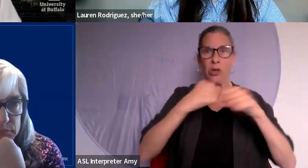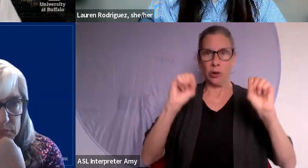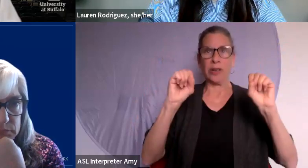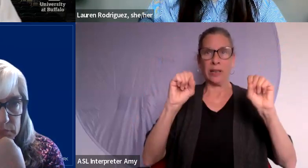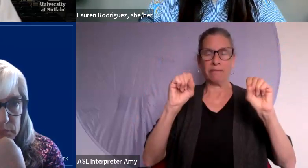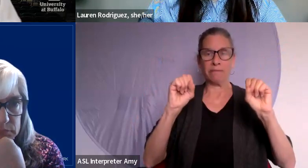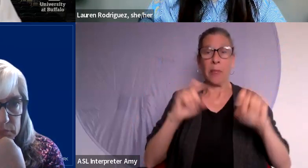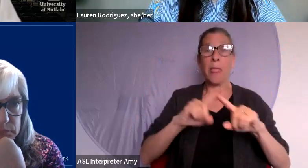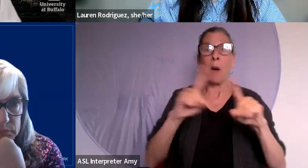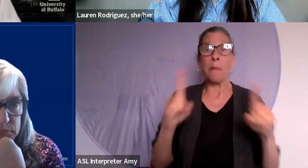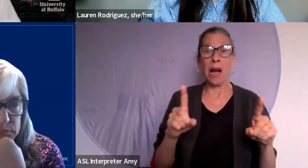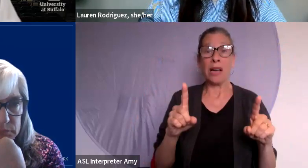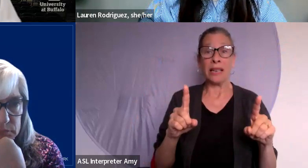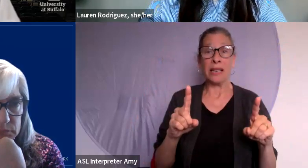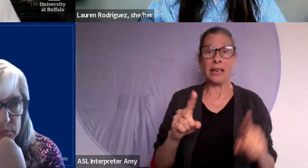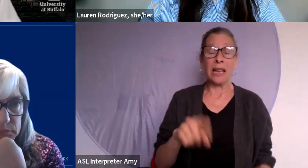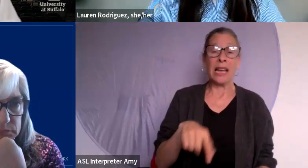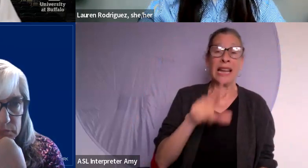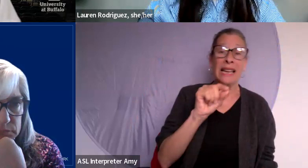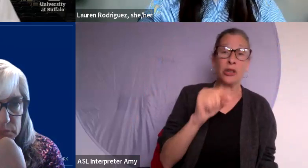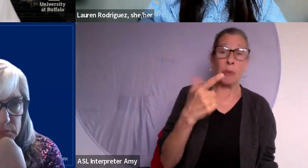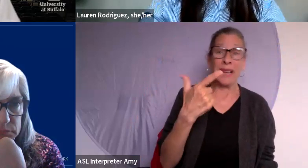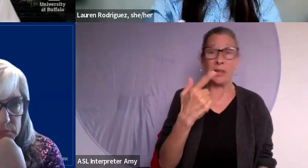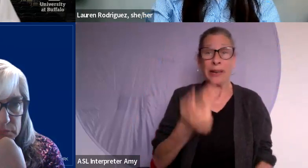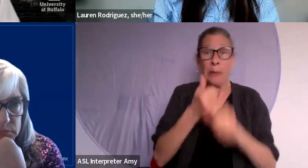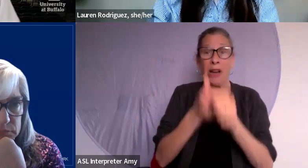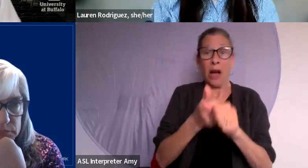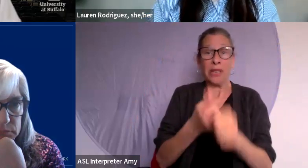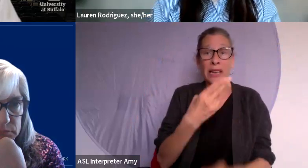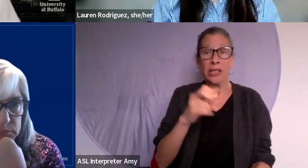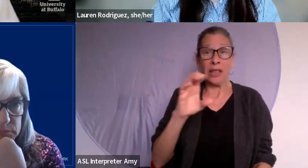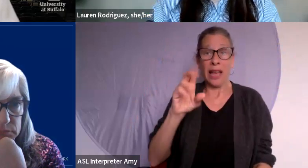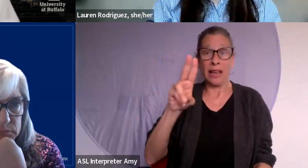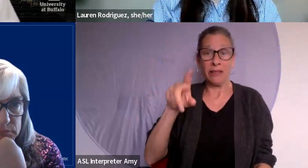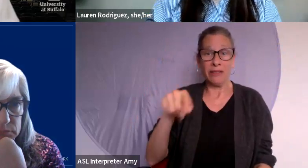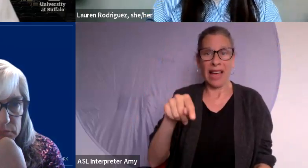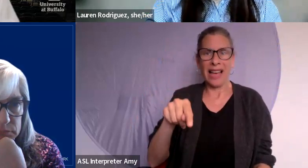But in the 2021 update to that, heck that questions were added